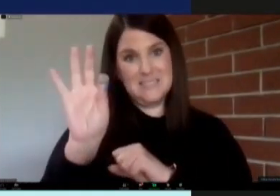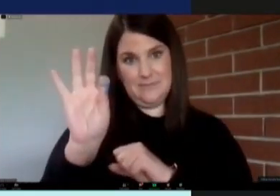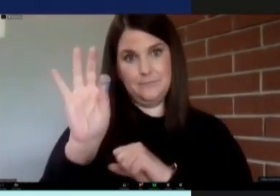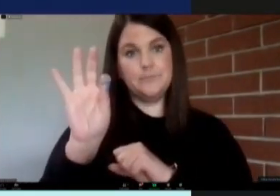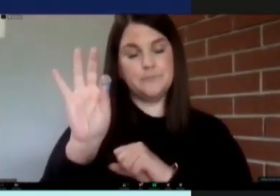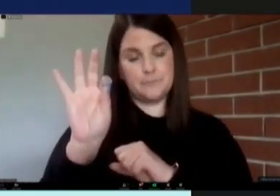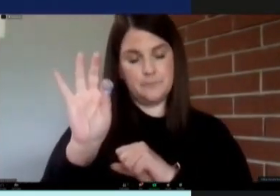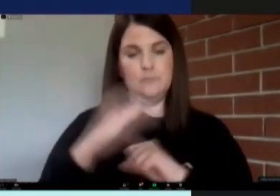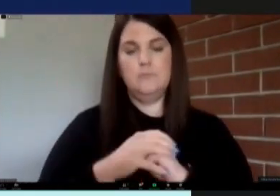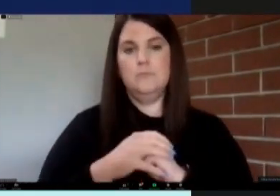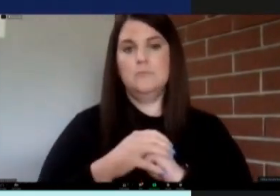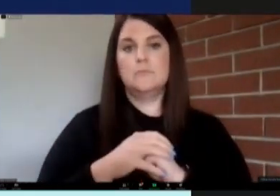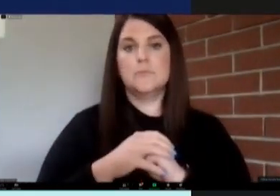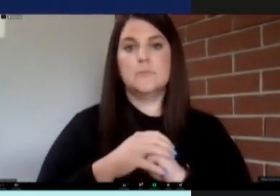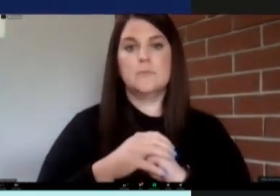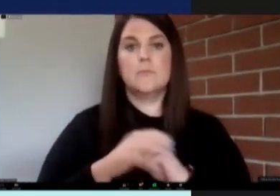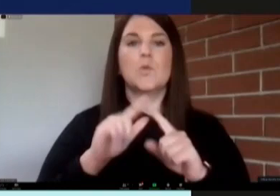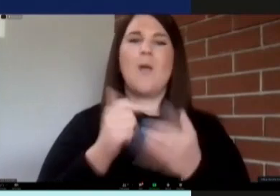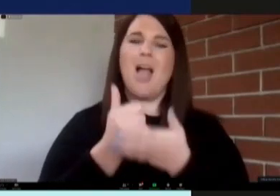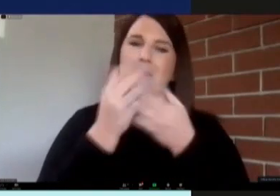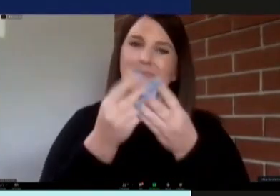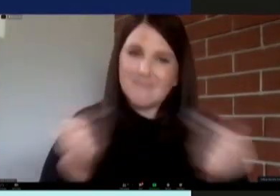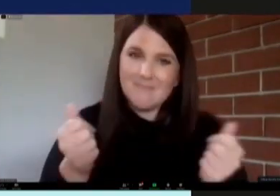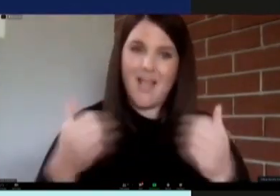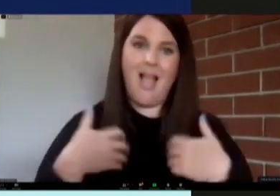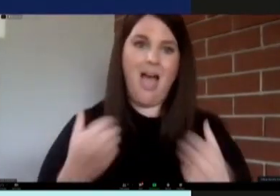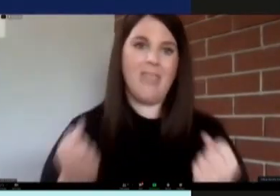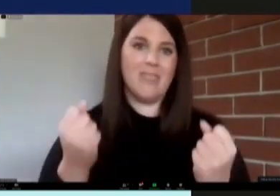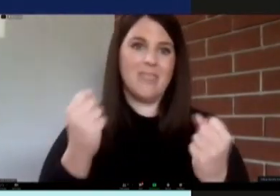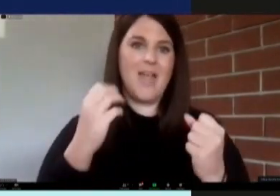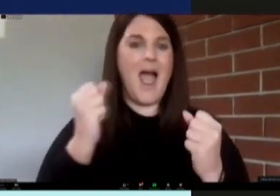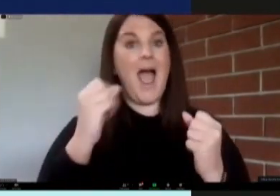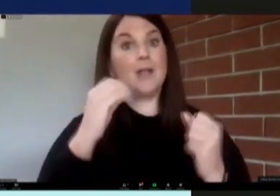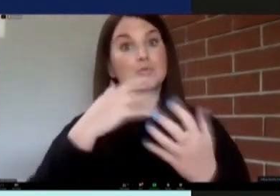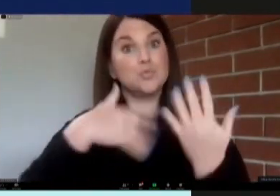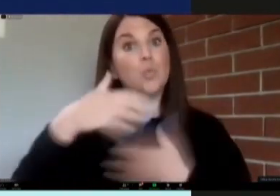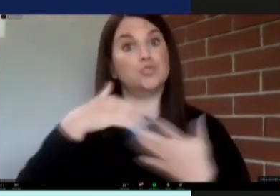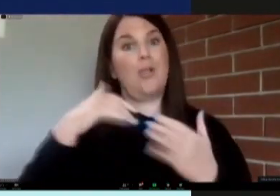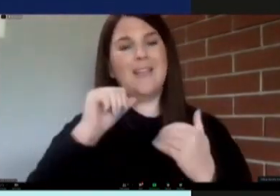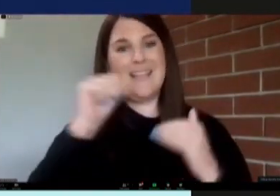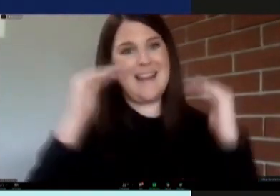To mitigate the health and social inequities made all the more evident by the pandemic.